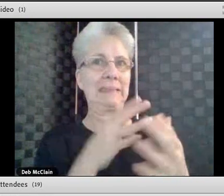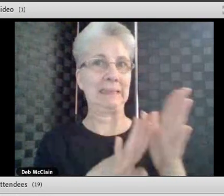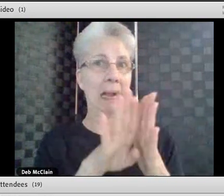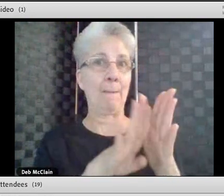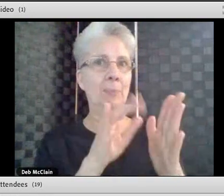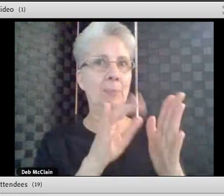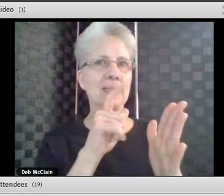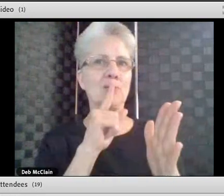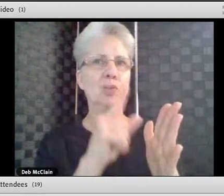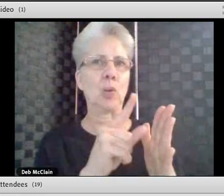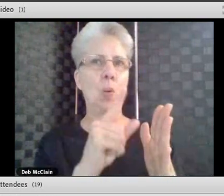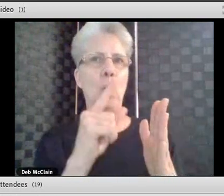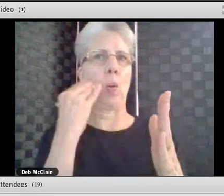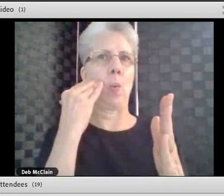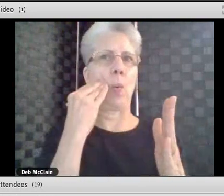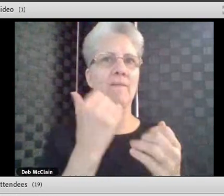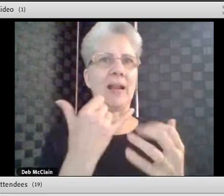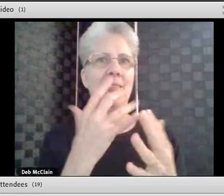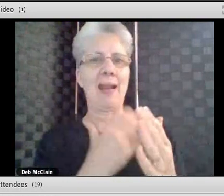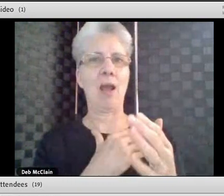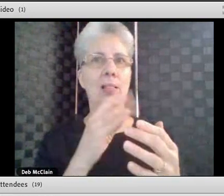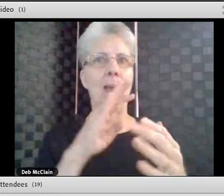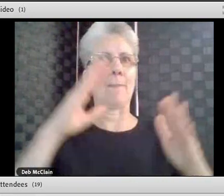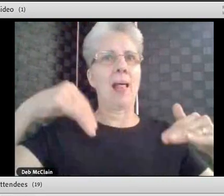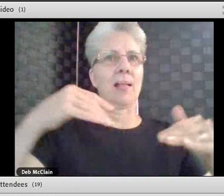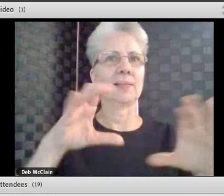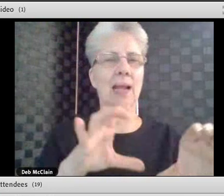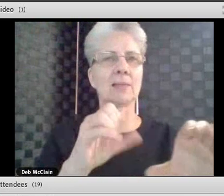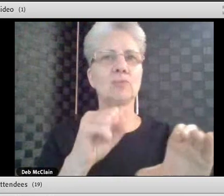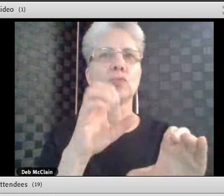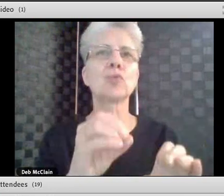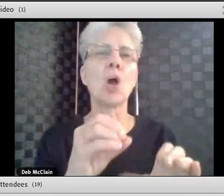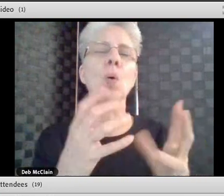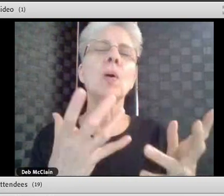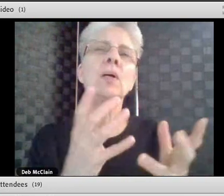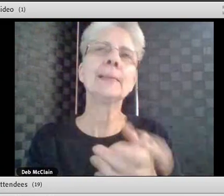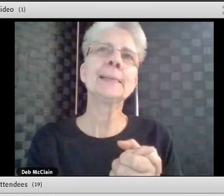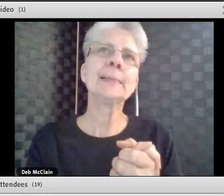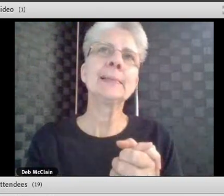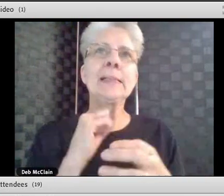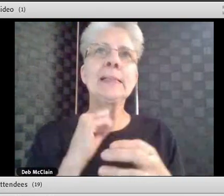so I know that things are coming. I'm just not aware of anything at our lab that's been done yet.